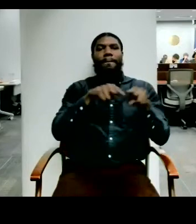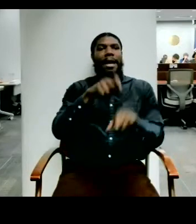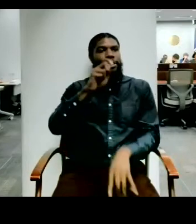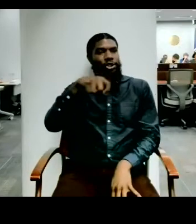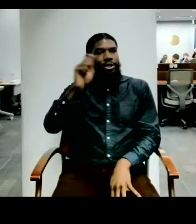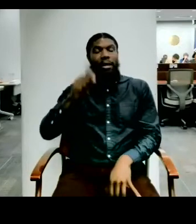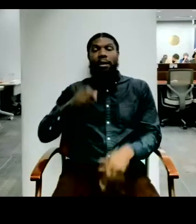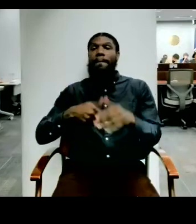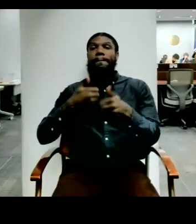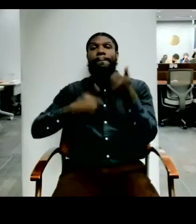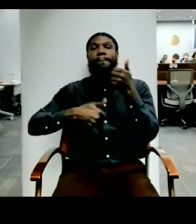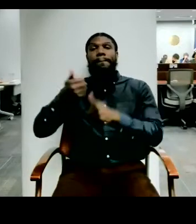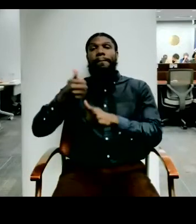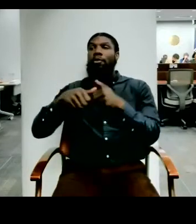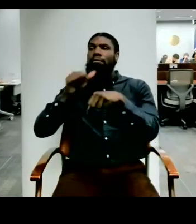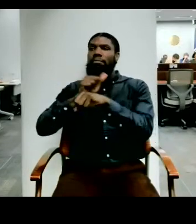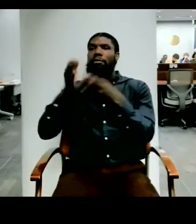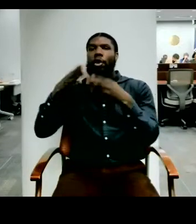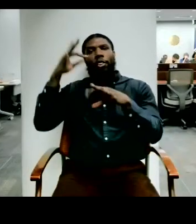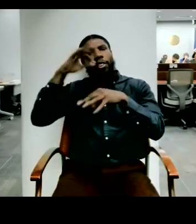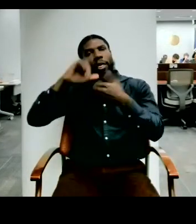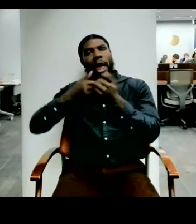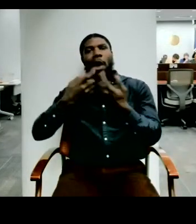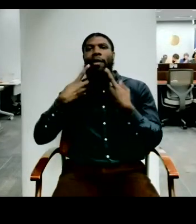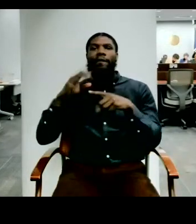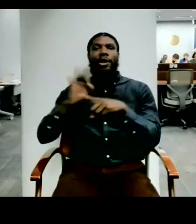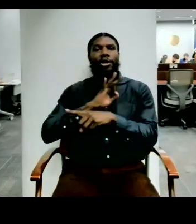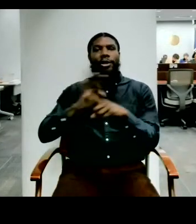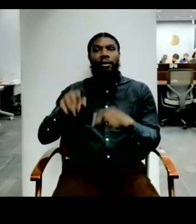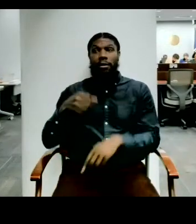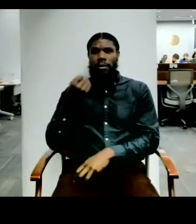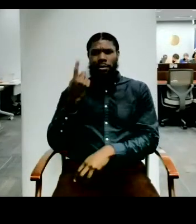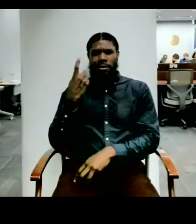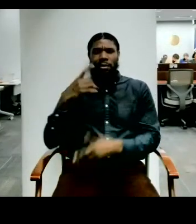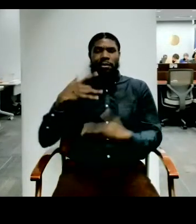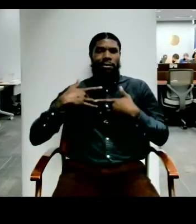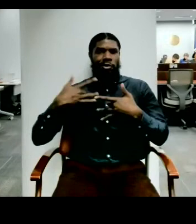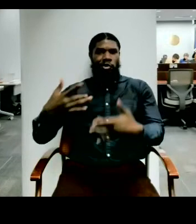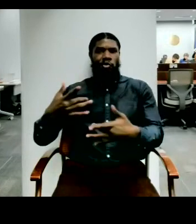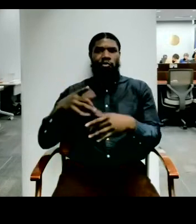They often use current employees to predict who should be chosen as future employees